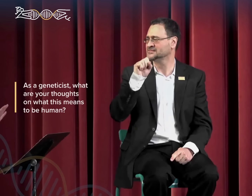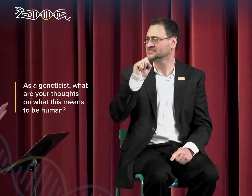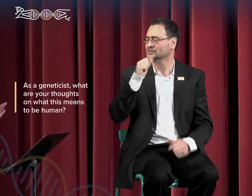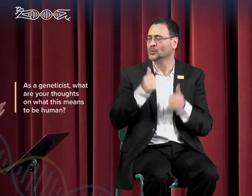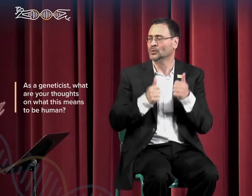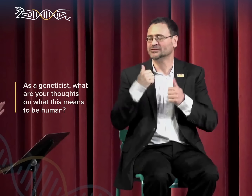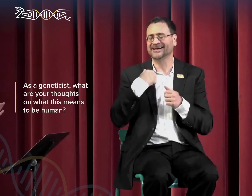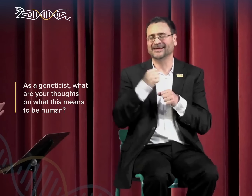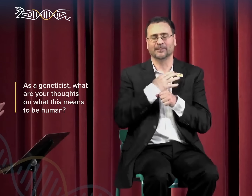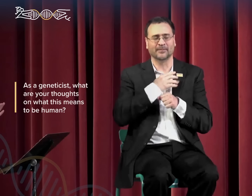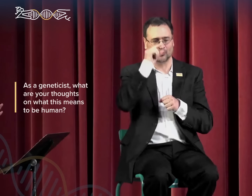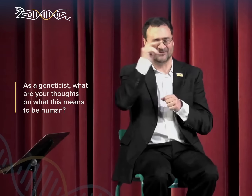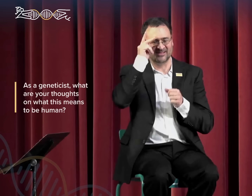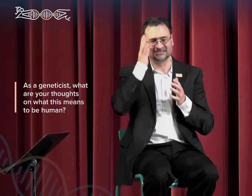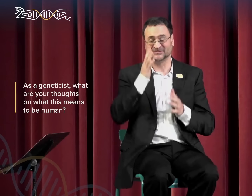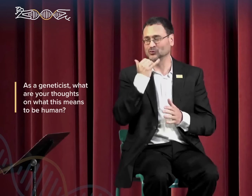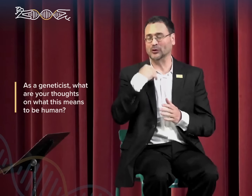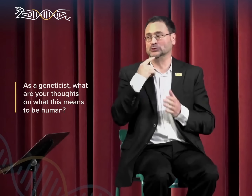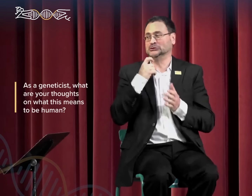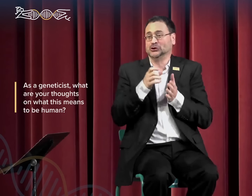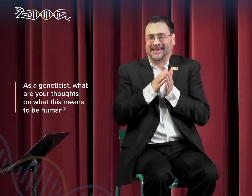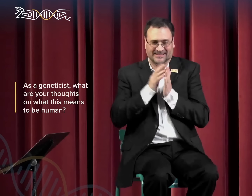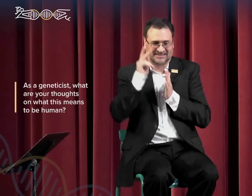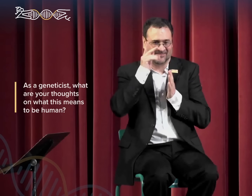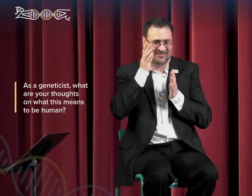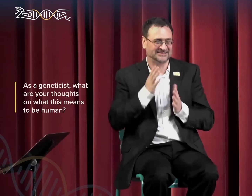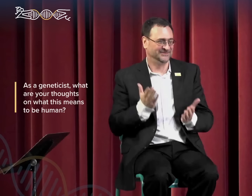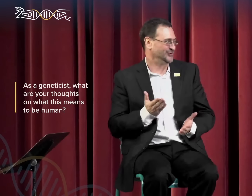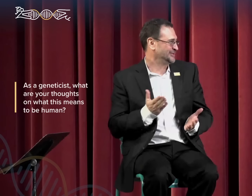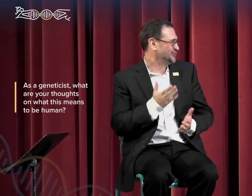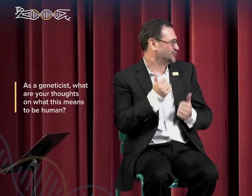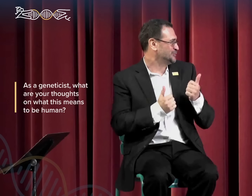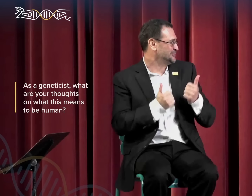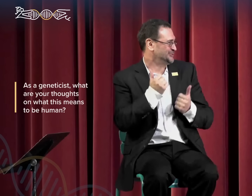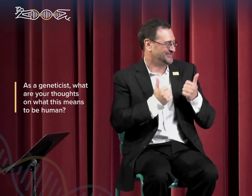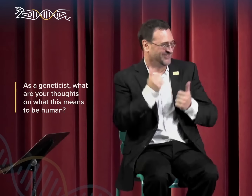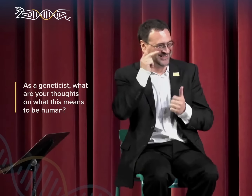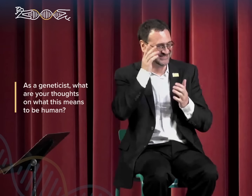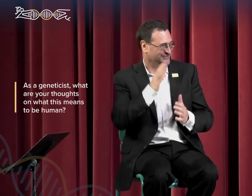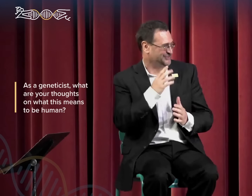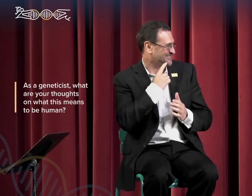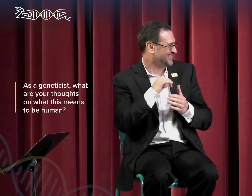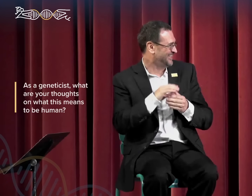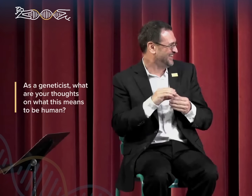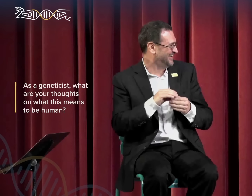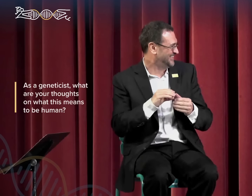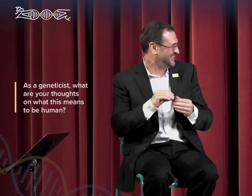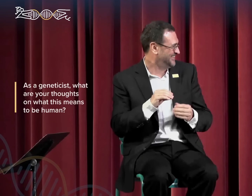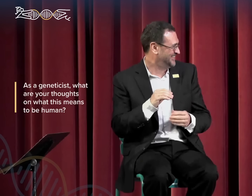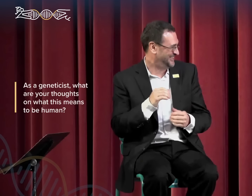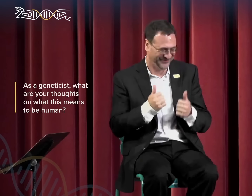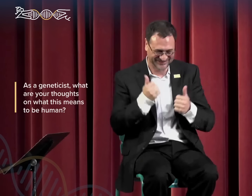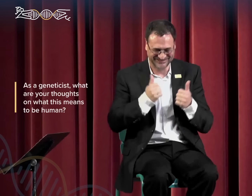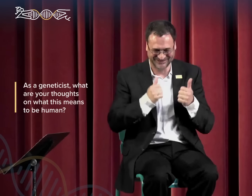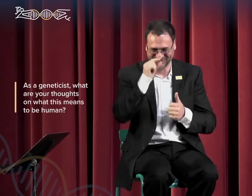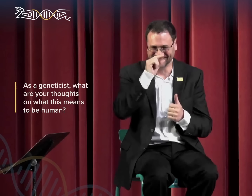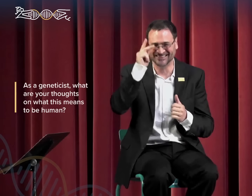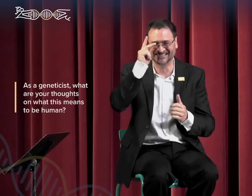I would have to ask a philosopher here on the team to be able to remark on that,